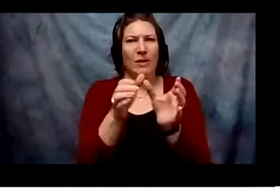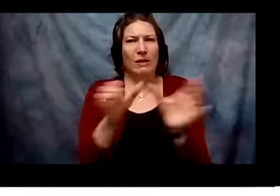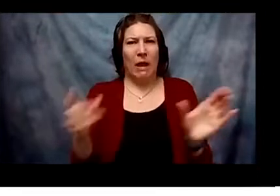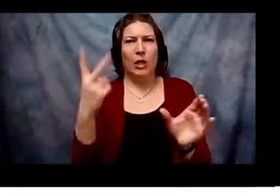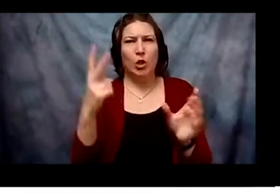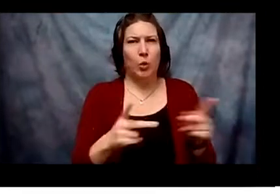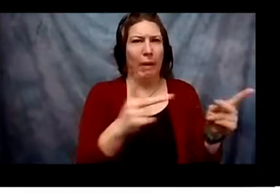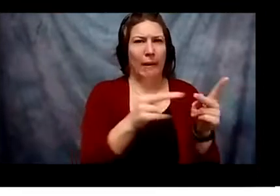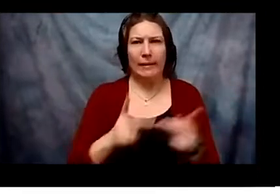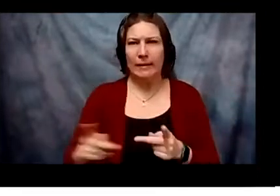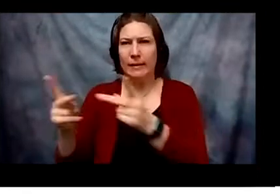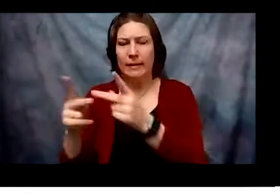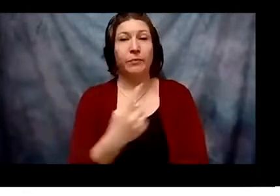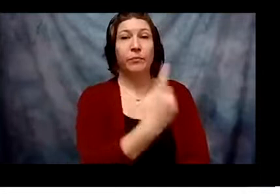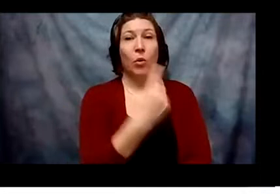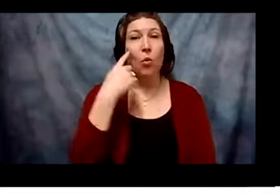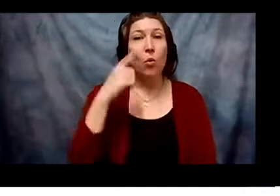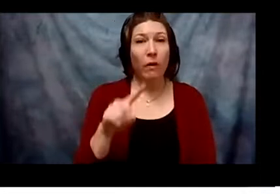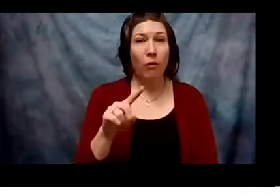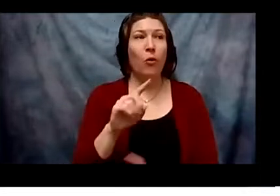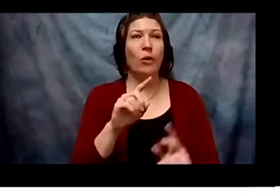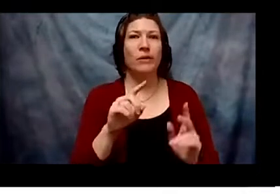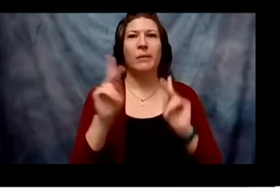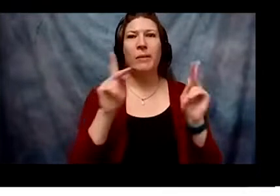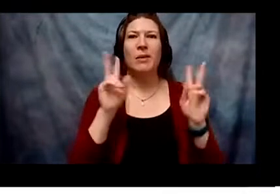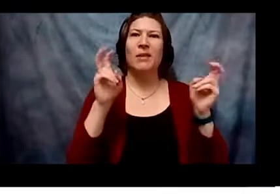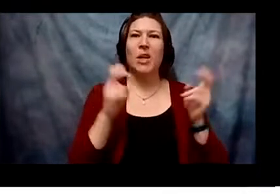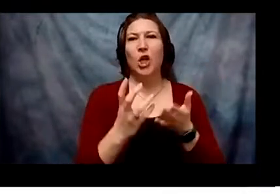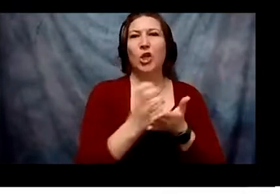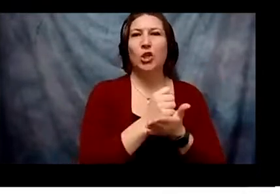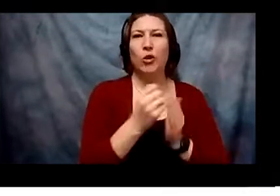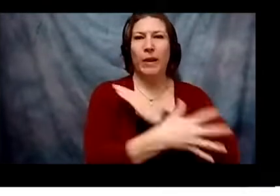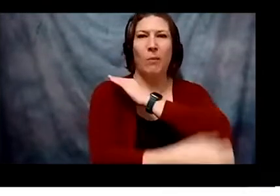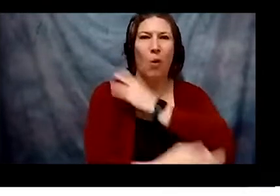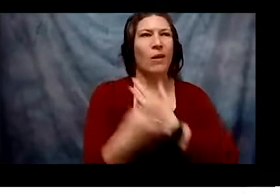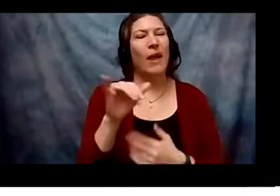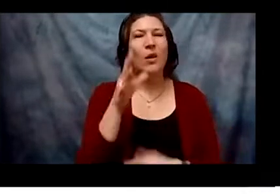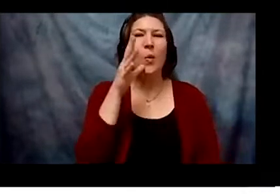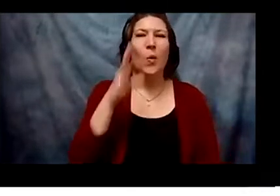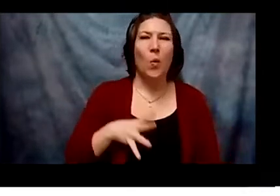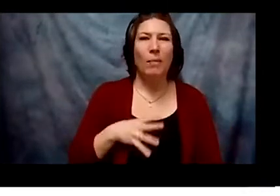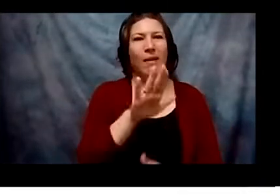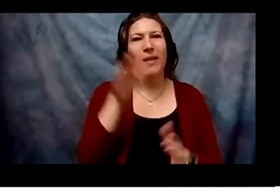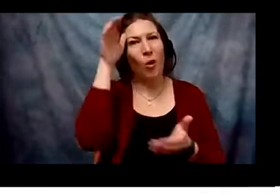One was for the deserving poor or for widowed women, children, and disabled people to